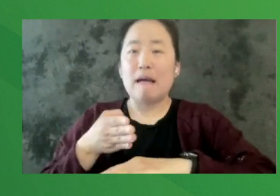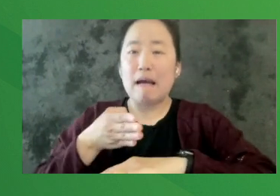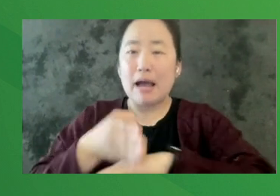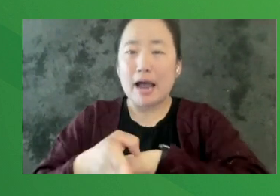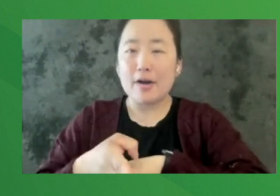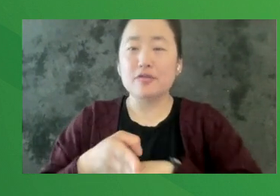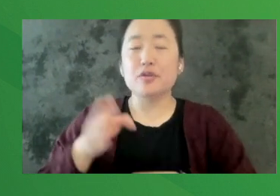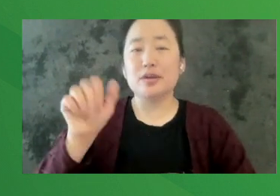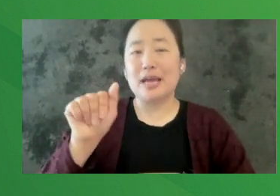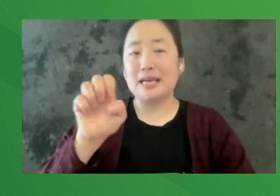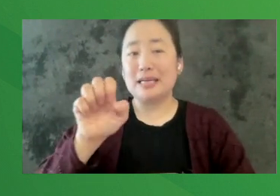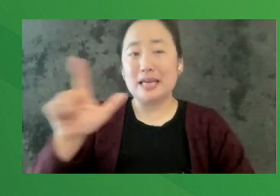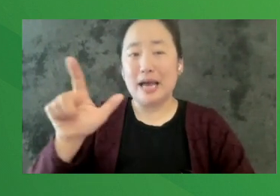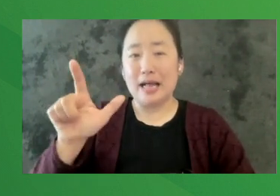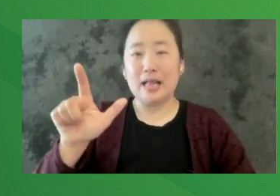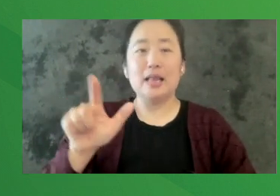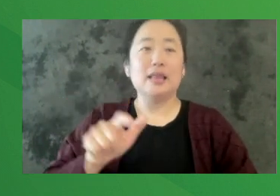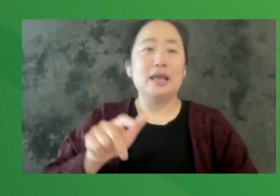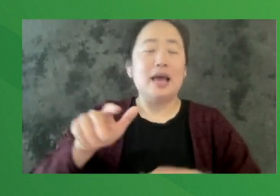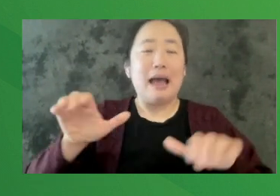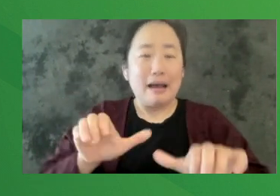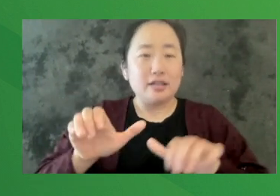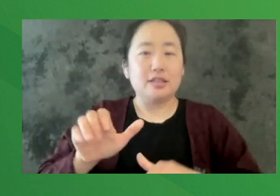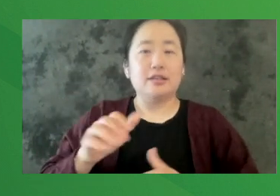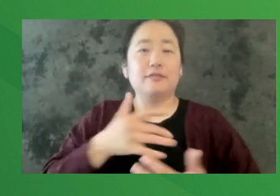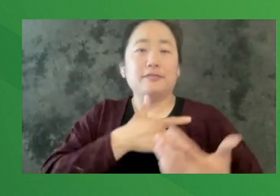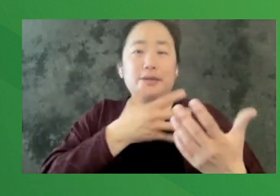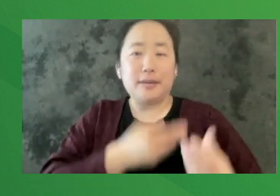PEER method intervention. Thinking about these two questions is really important.